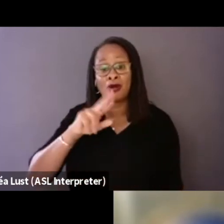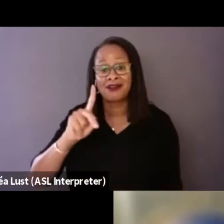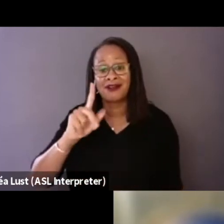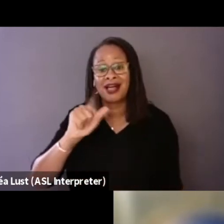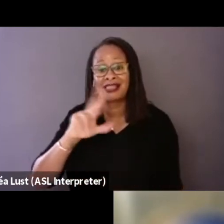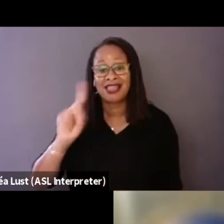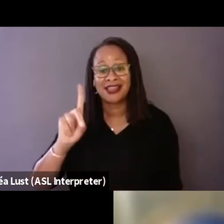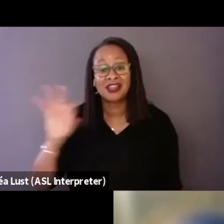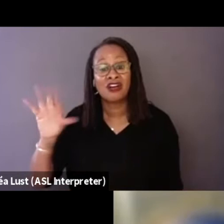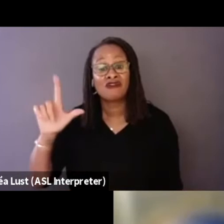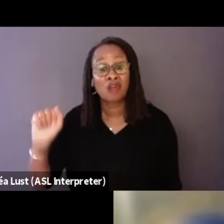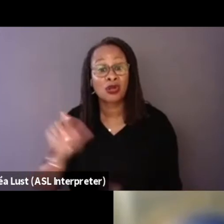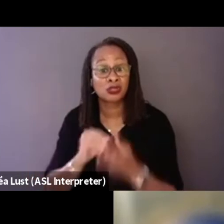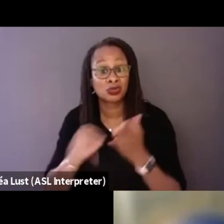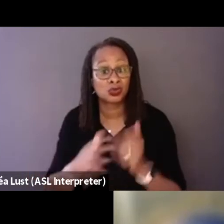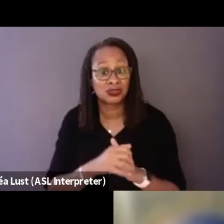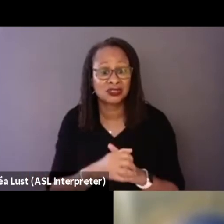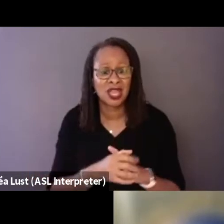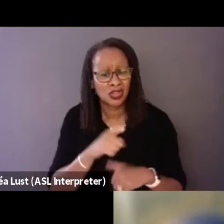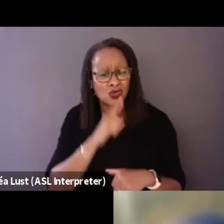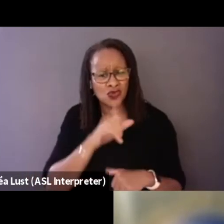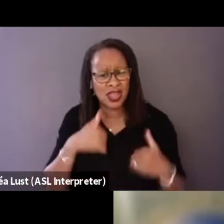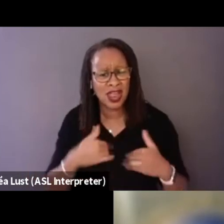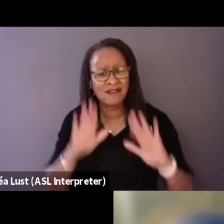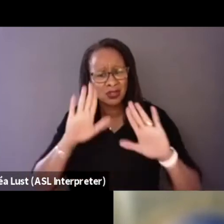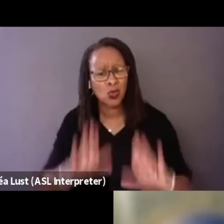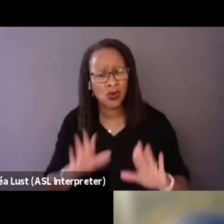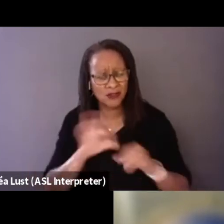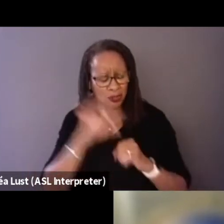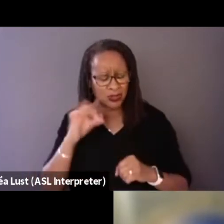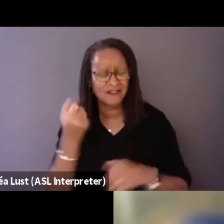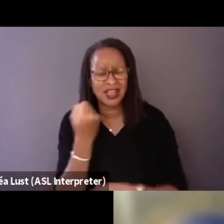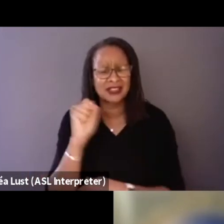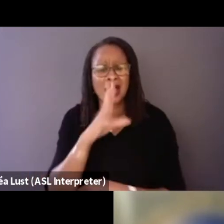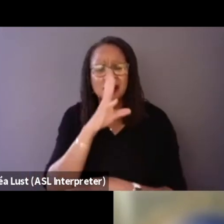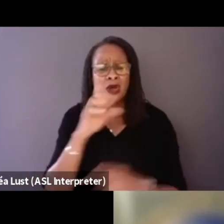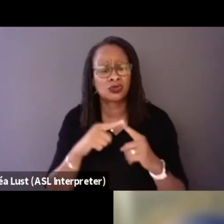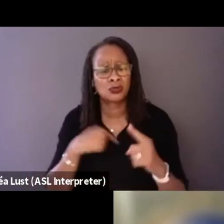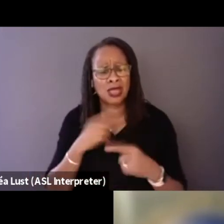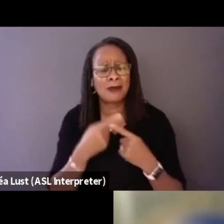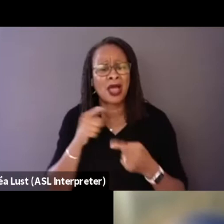but you all have just really this great spirit of activism. Talk to me about how you all are talking about